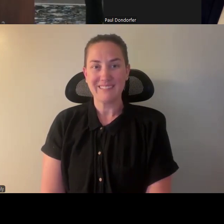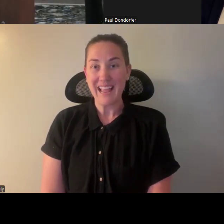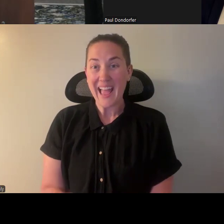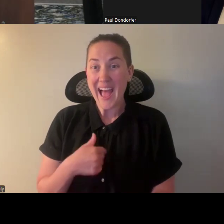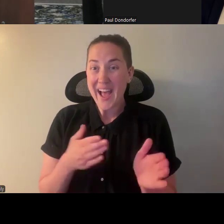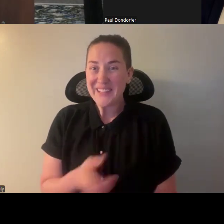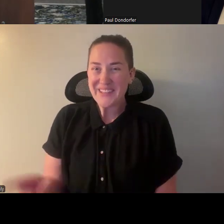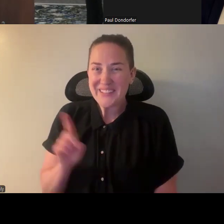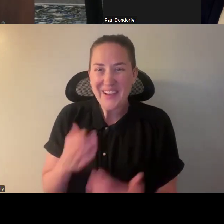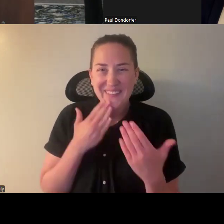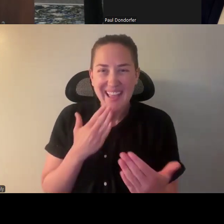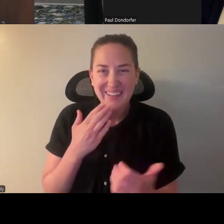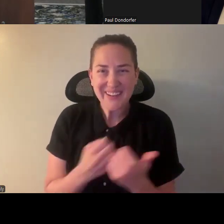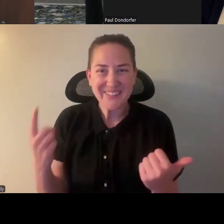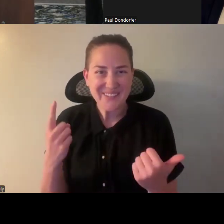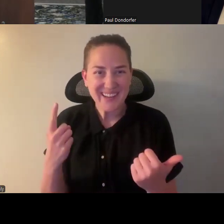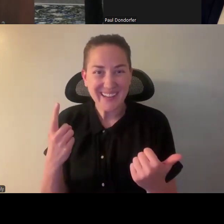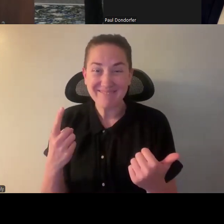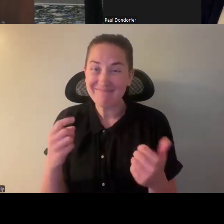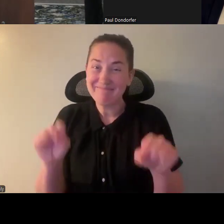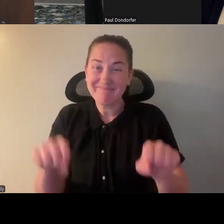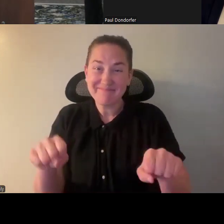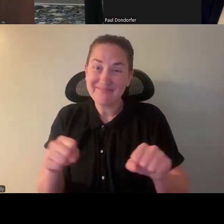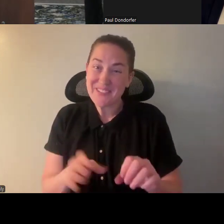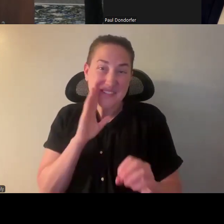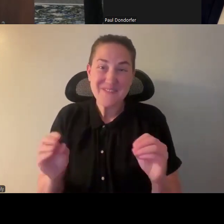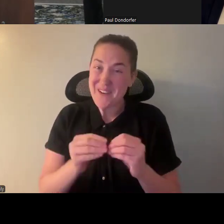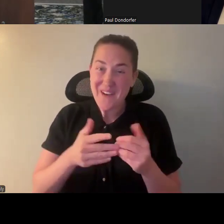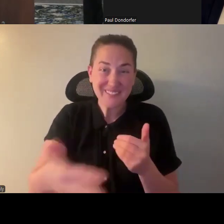and say thank you to everybody And yeah more to come of course